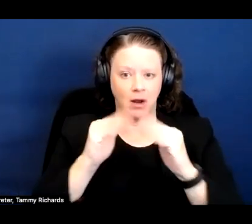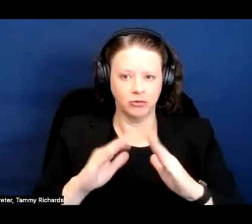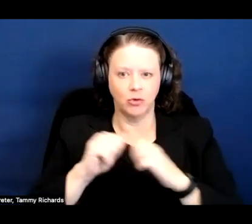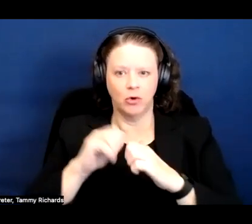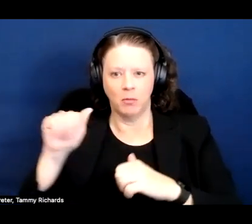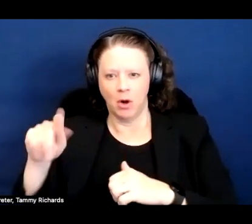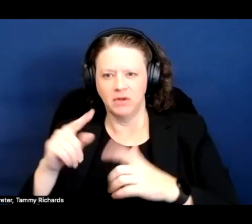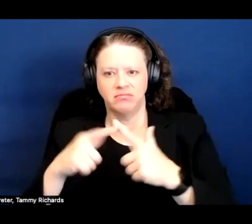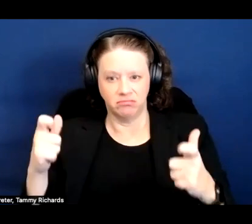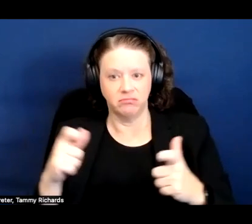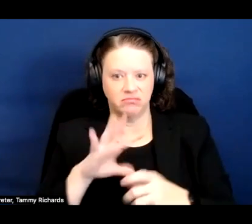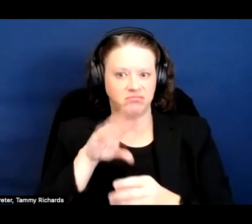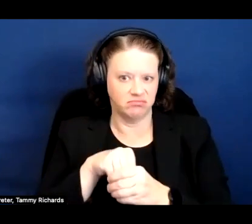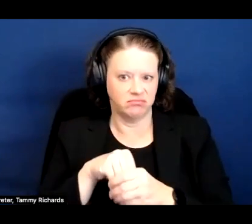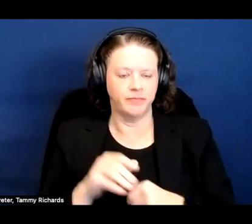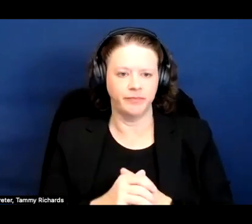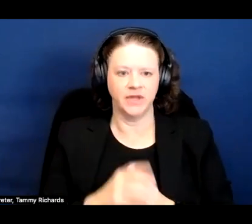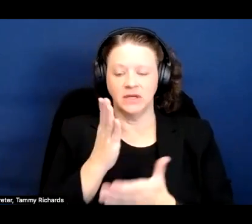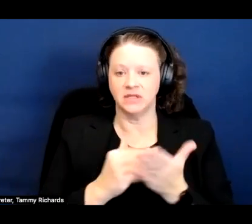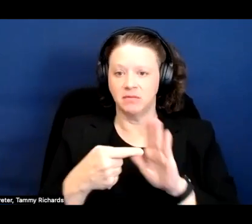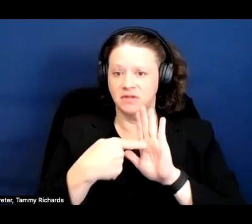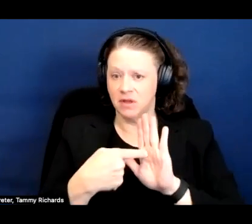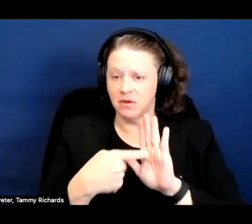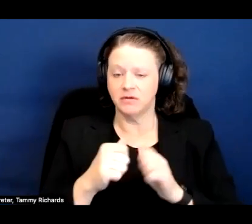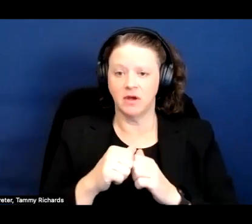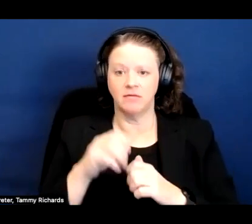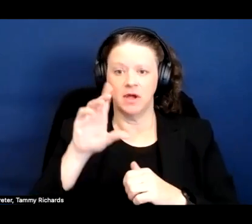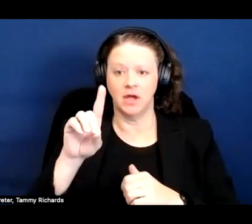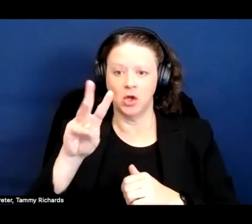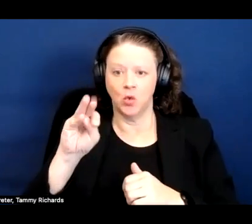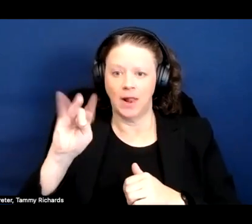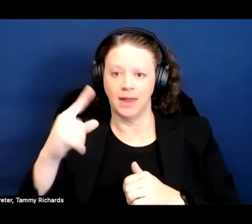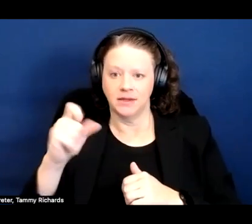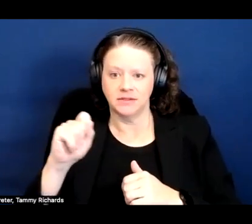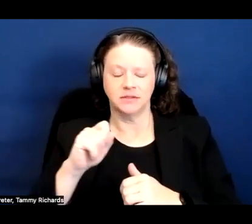that reasonably regulate the presence of guide dogs, signal dogs, or service dogs.